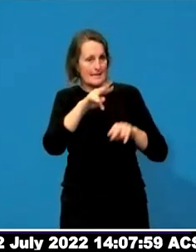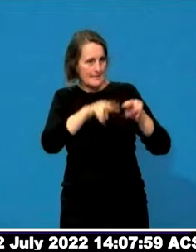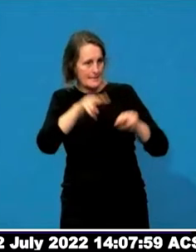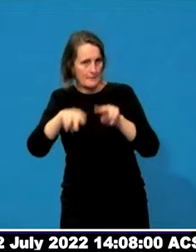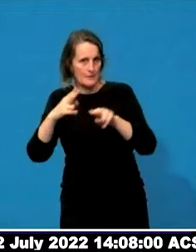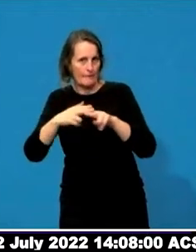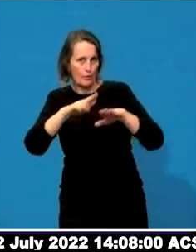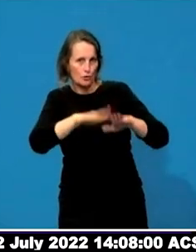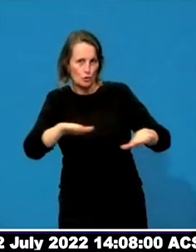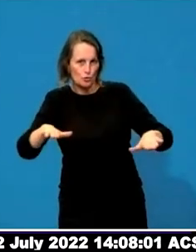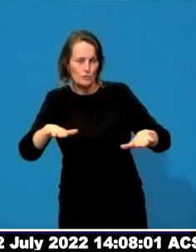by pooling funds?